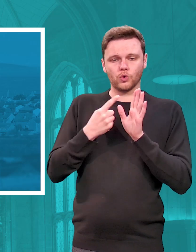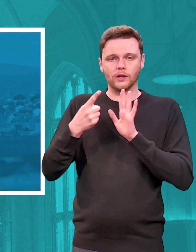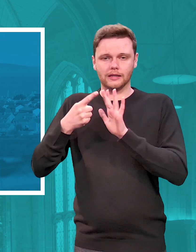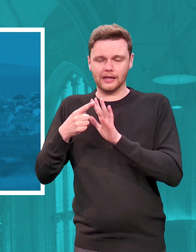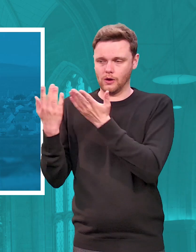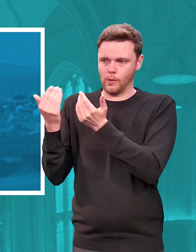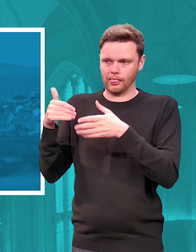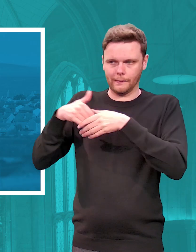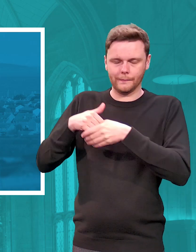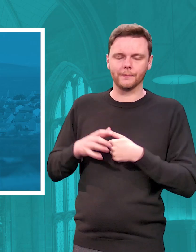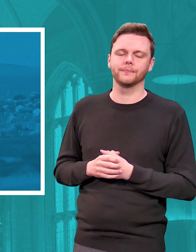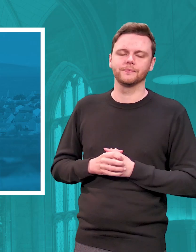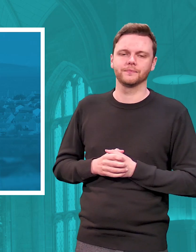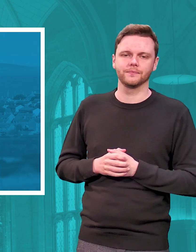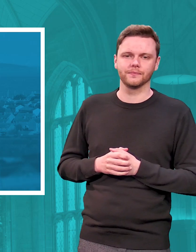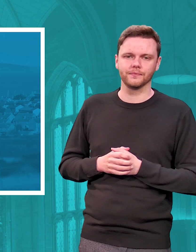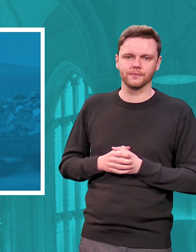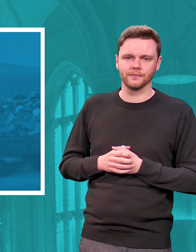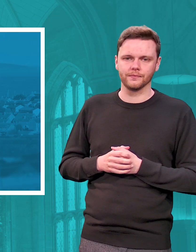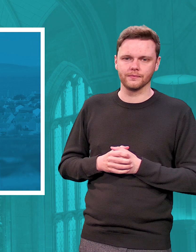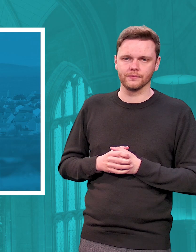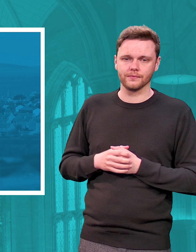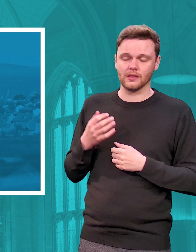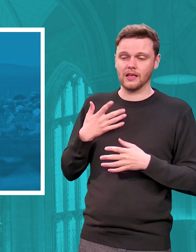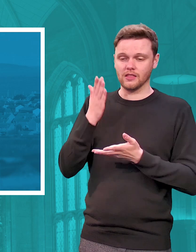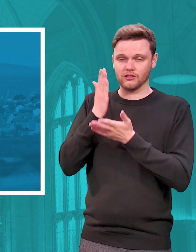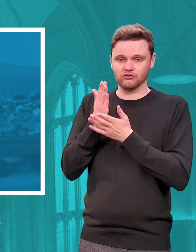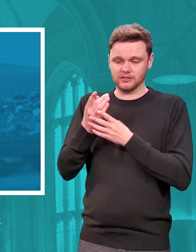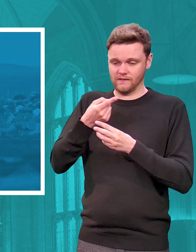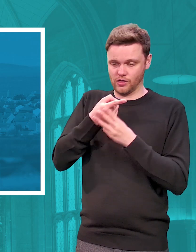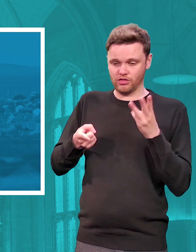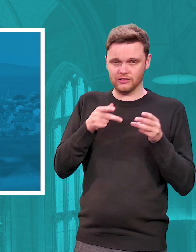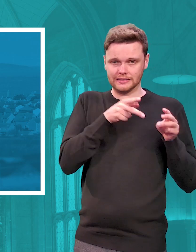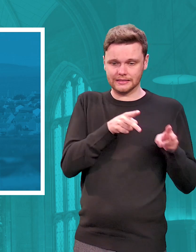Following her appointment as Trustee for all three schemes at last year's General Assembly,